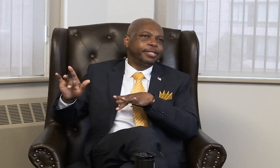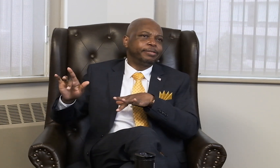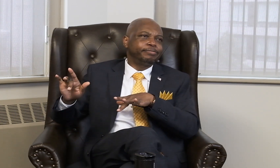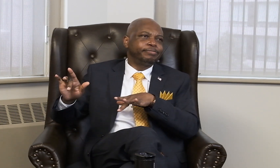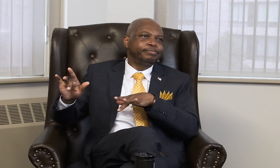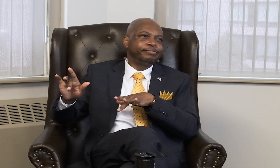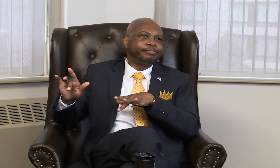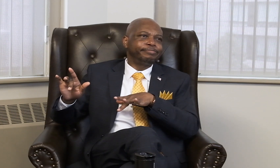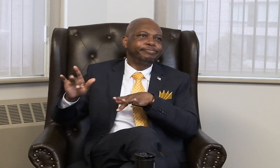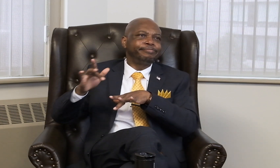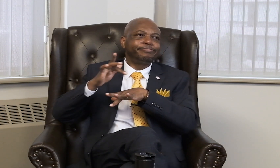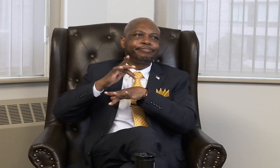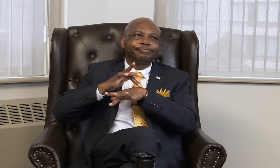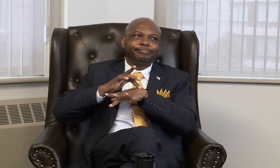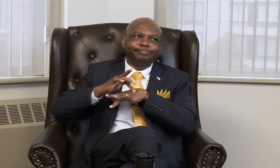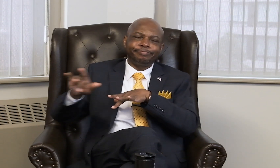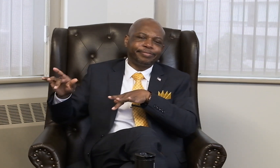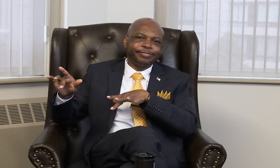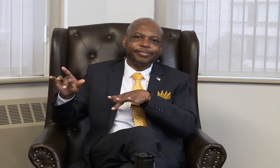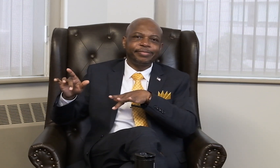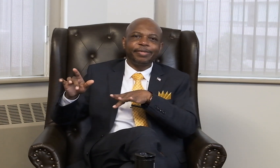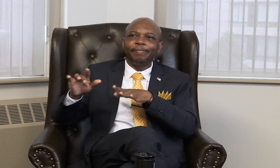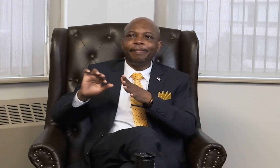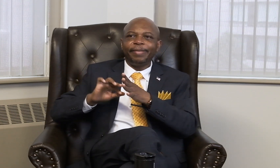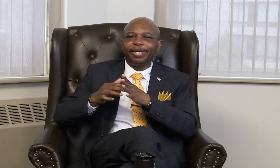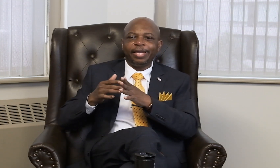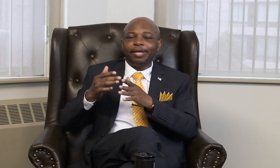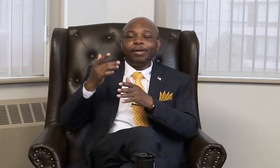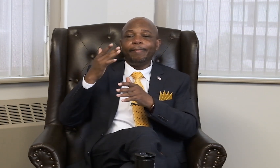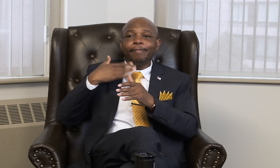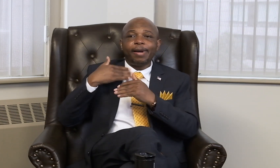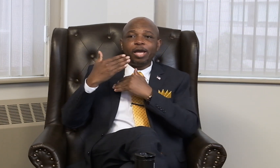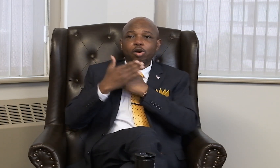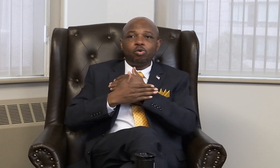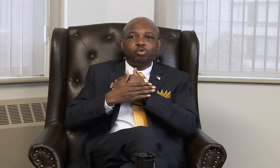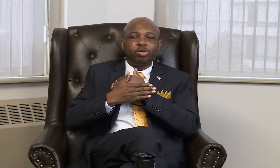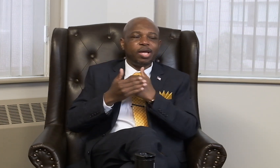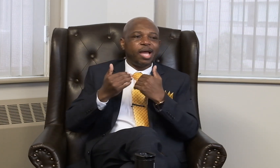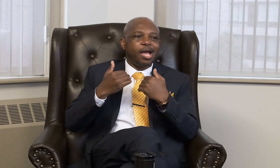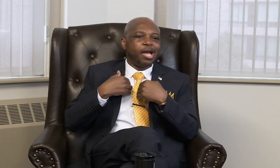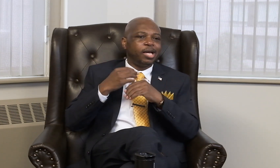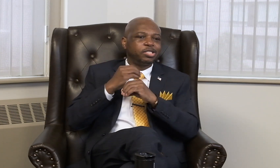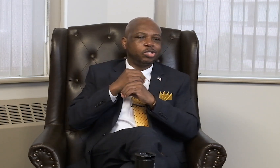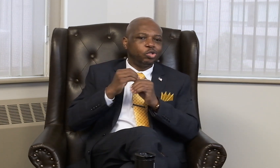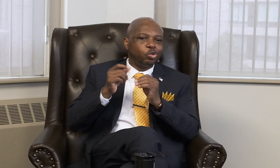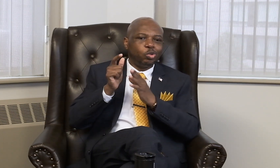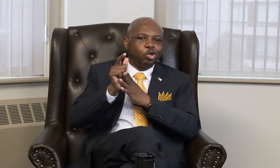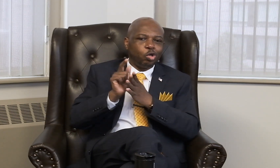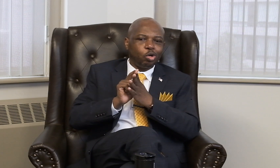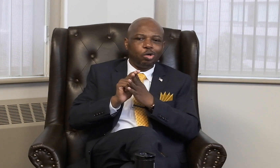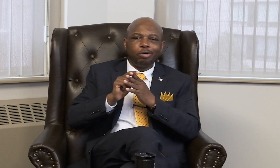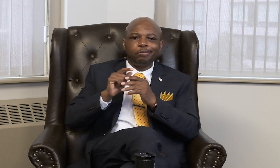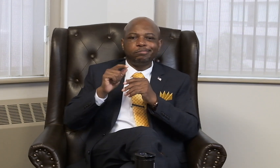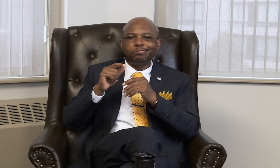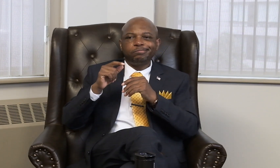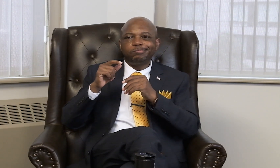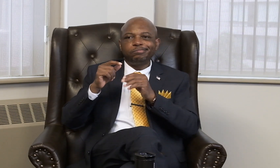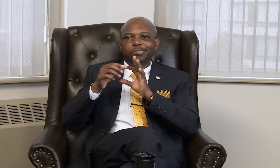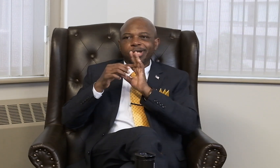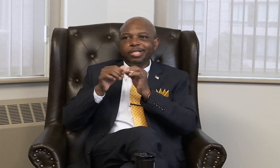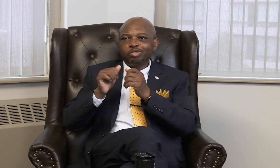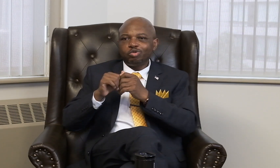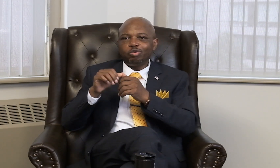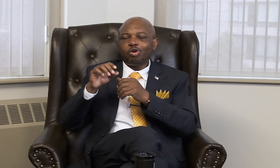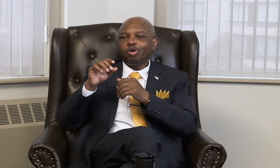which essentially means “clean slate.” Almost 98% of individuals who live in my home country